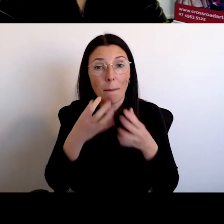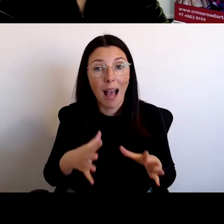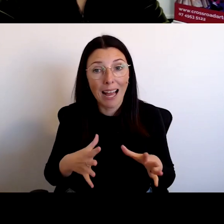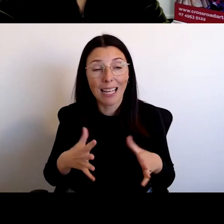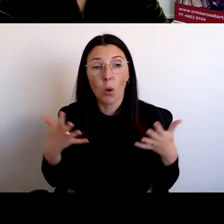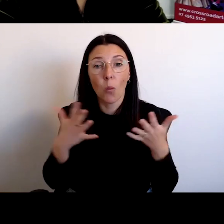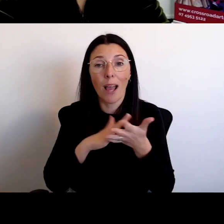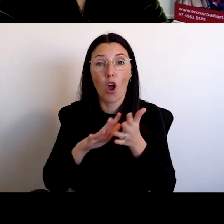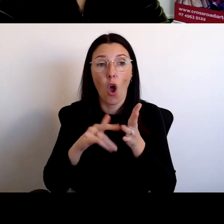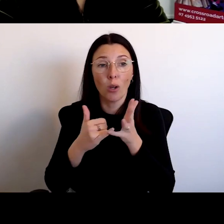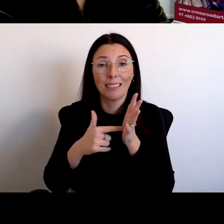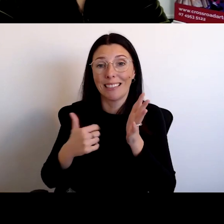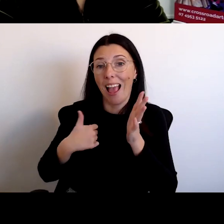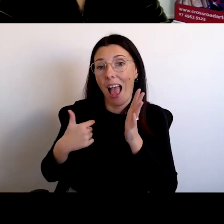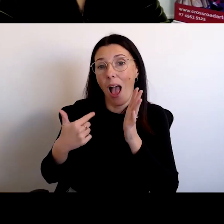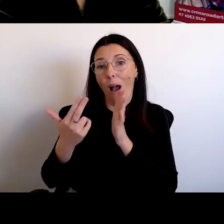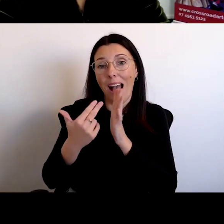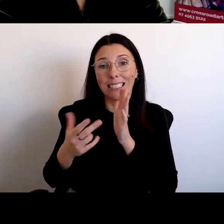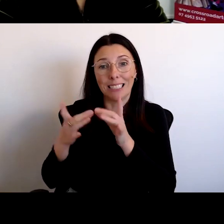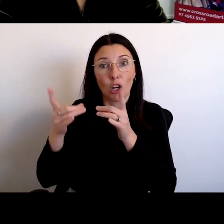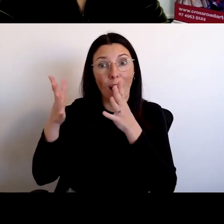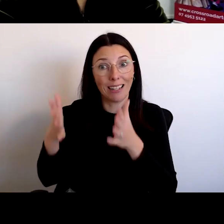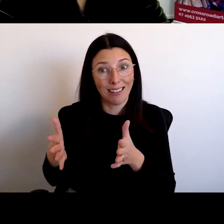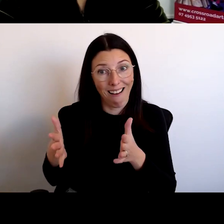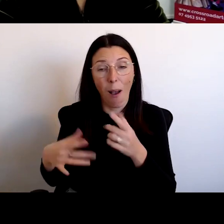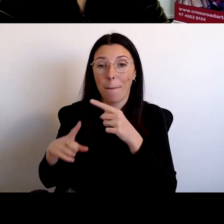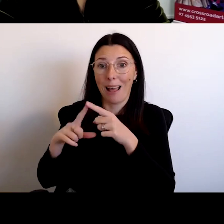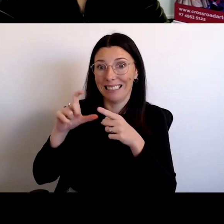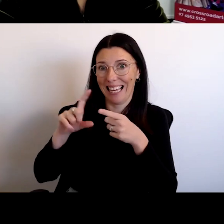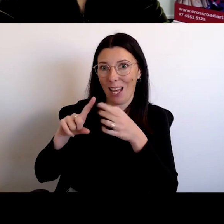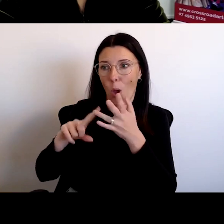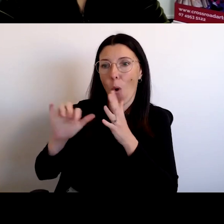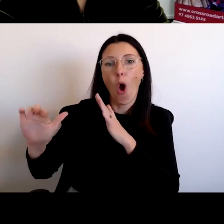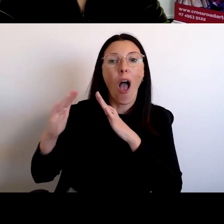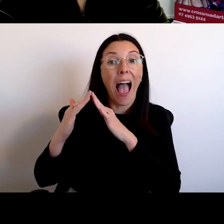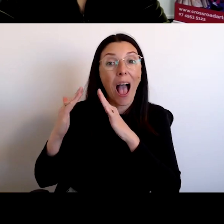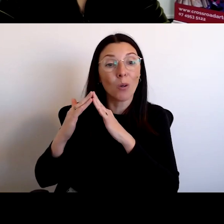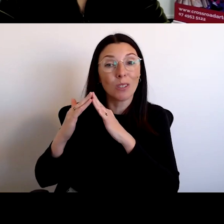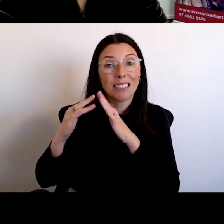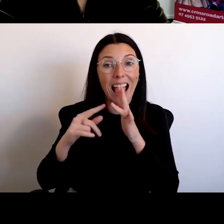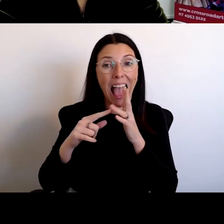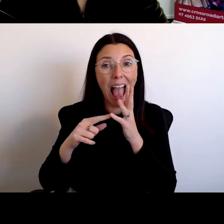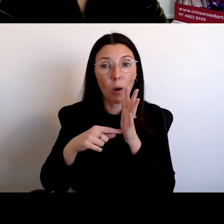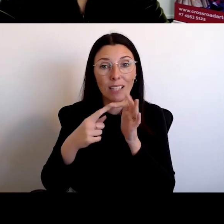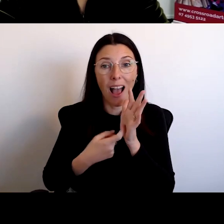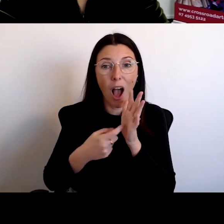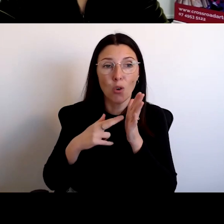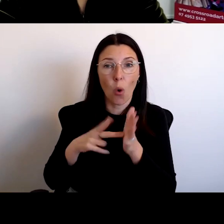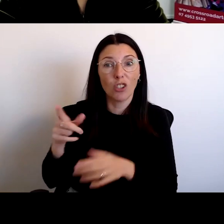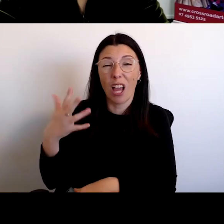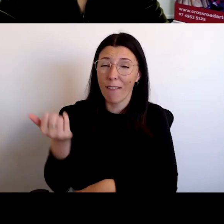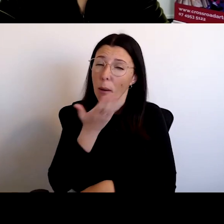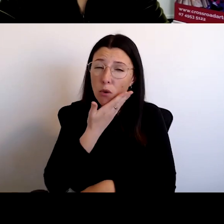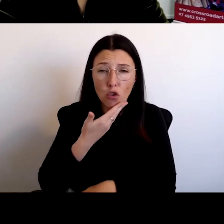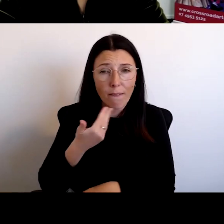and co-CEO's home in the outer north. She has got a beautiful, lovely, welcoming home.